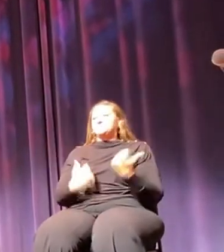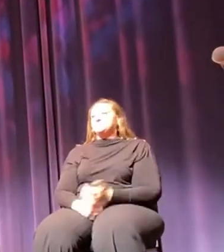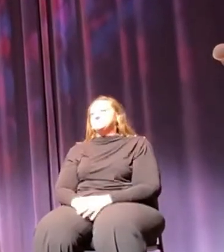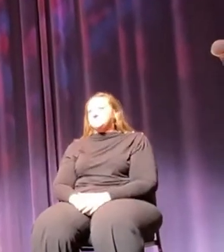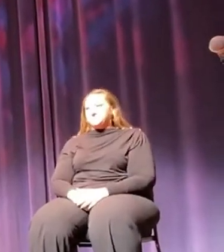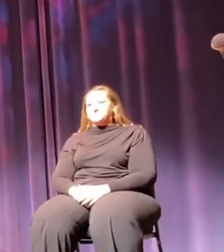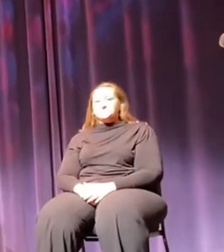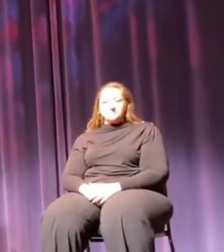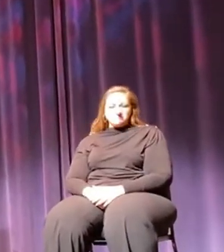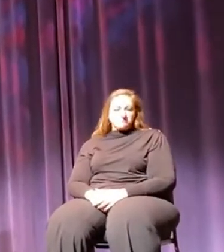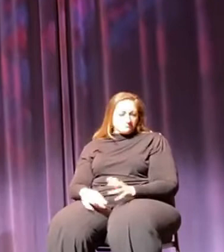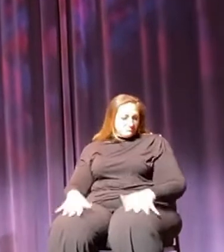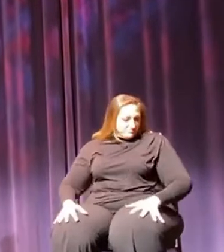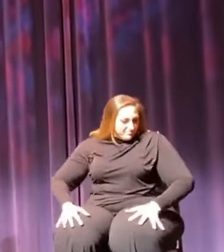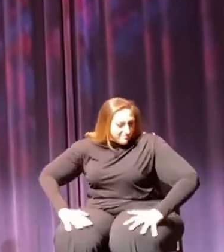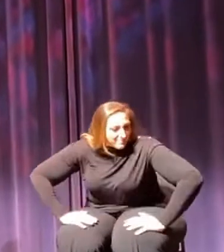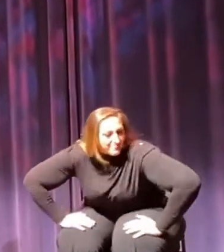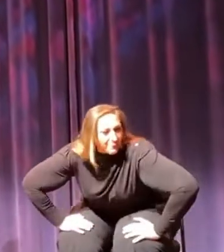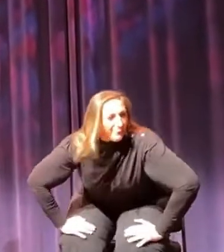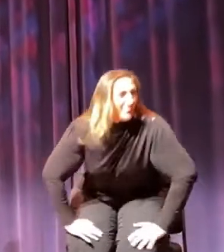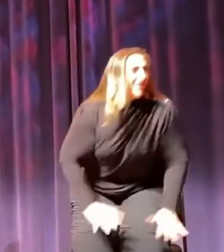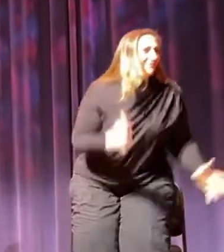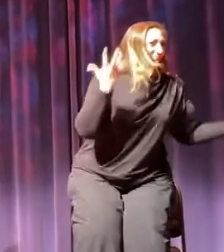(audience clapping)